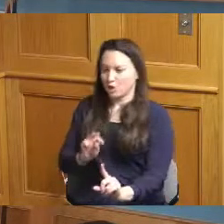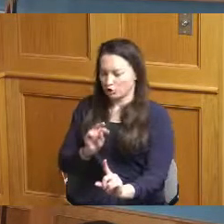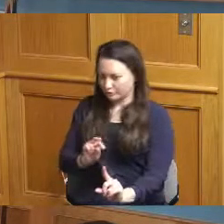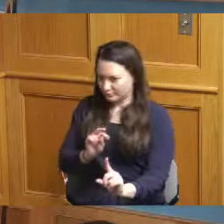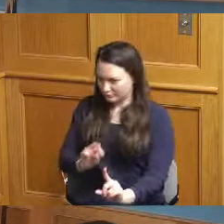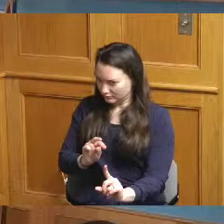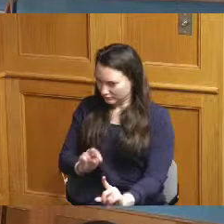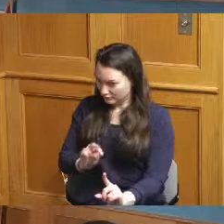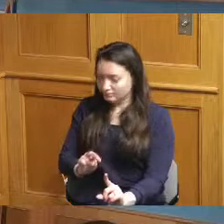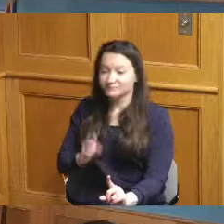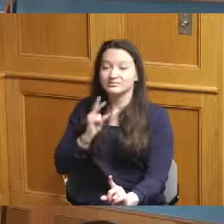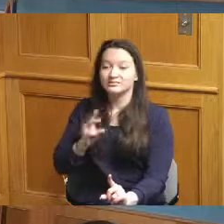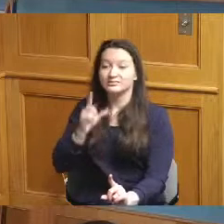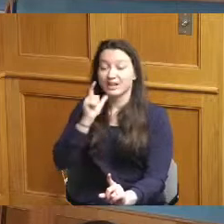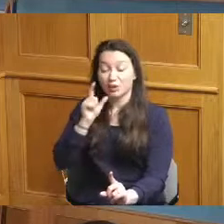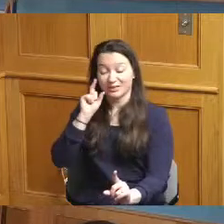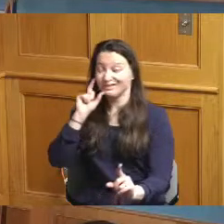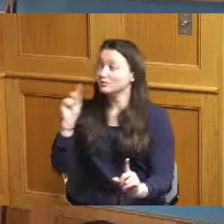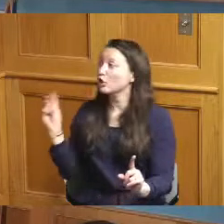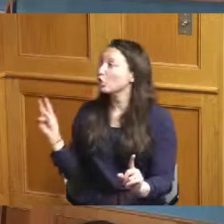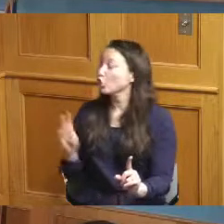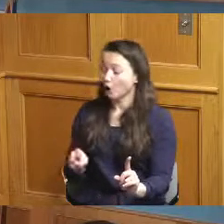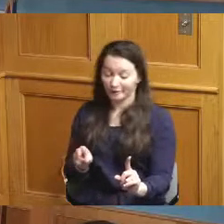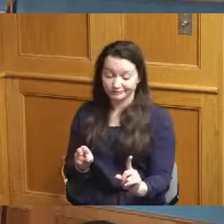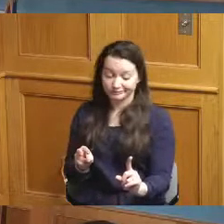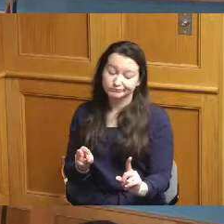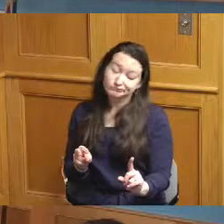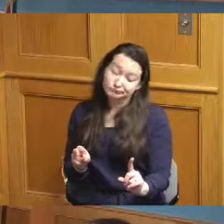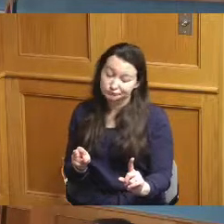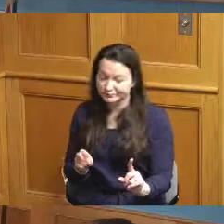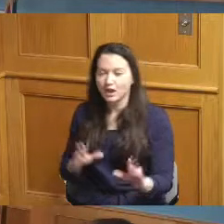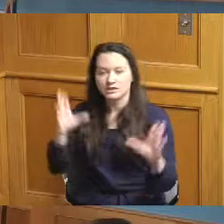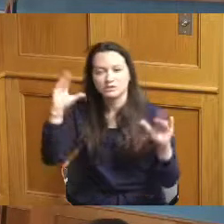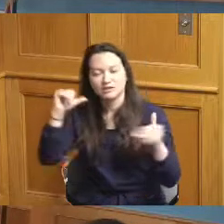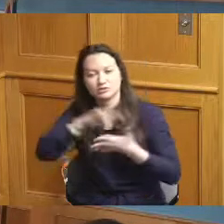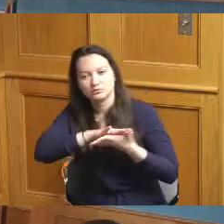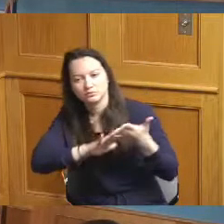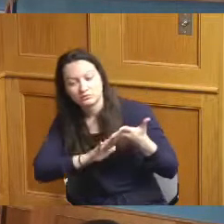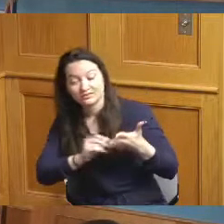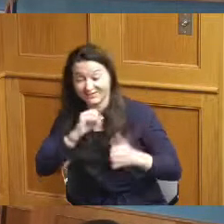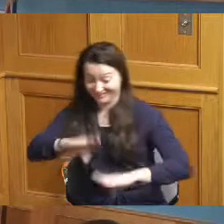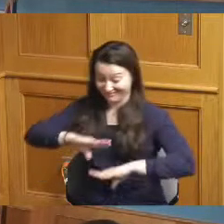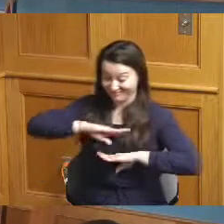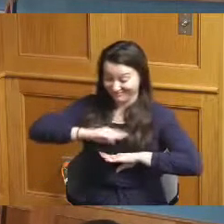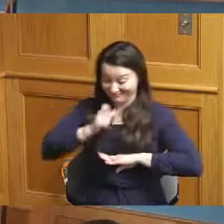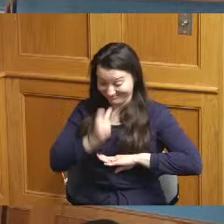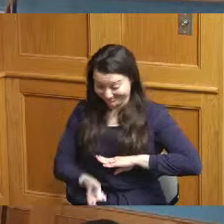not just looking but but there is an expectation and if the expectation is not met there has to